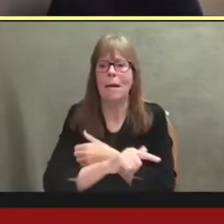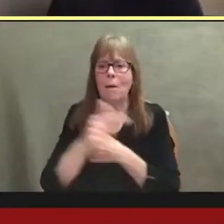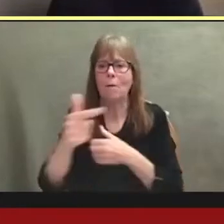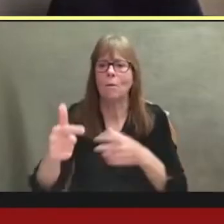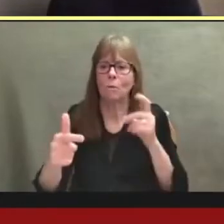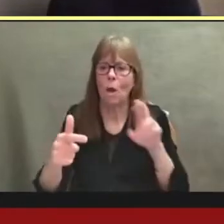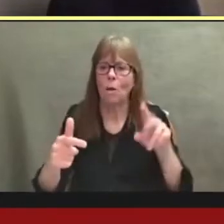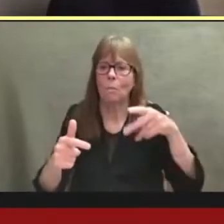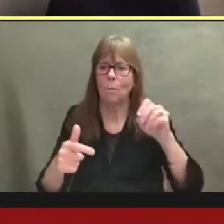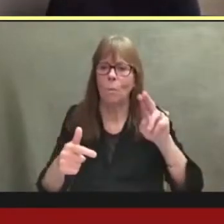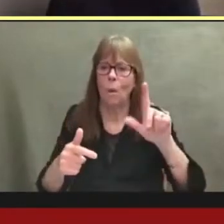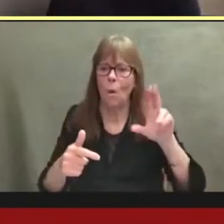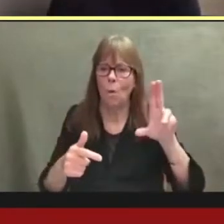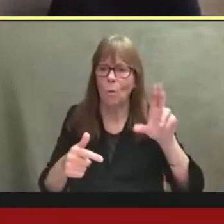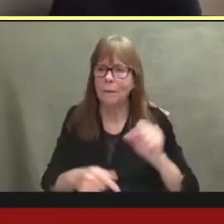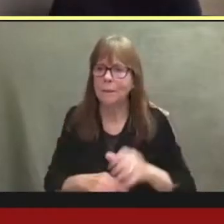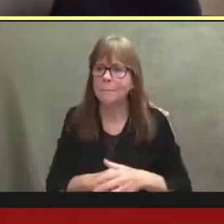Peter POULLOS: Thanks, Lizzie.